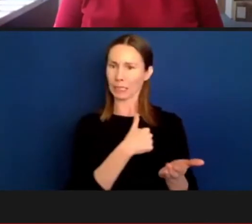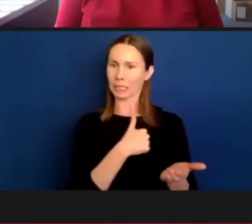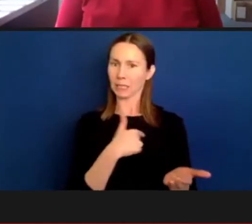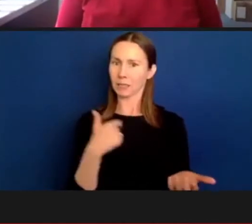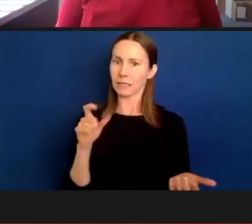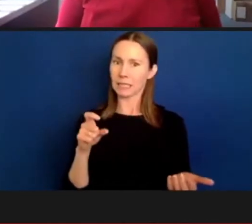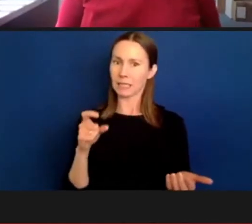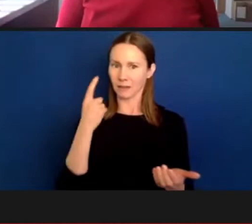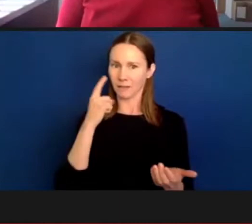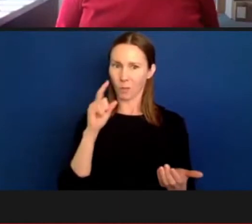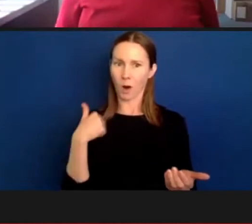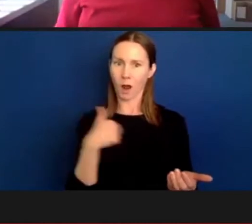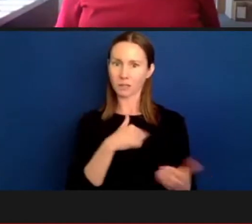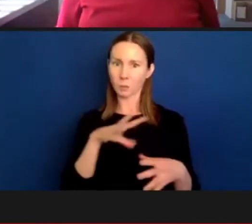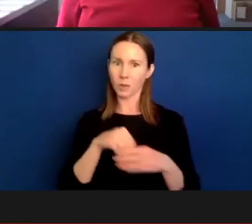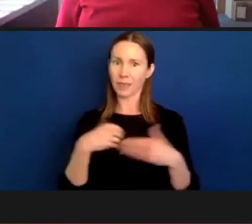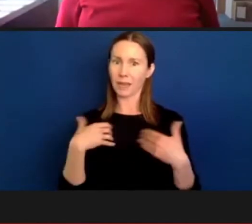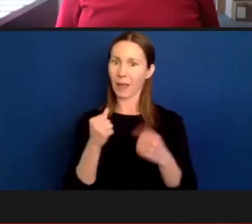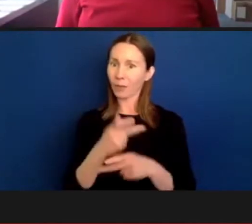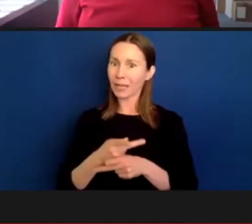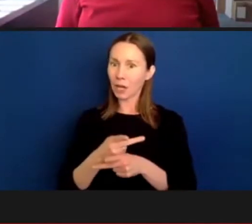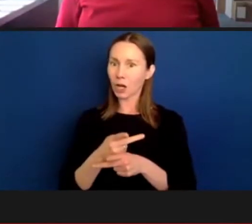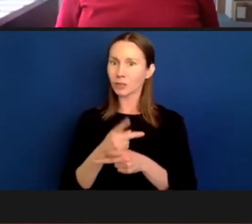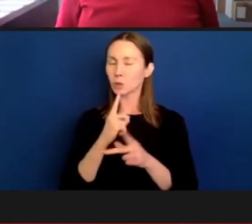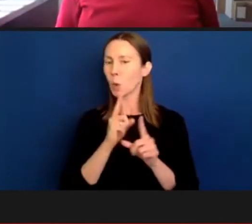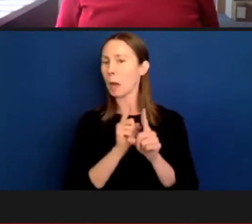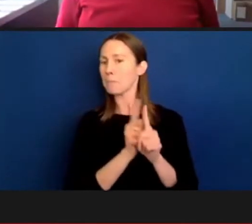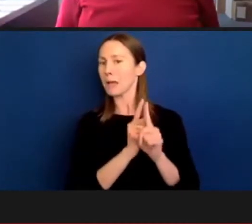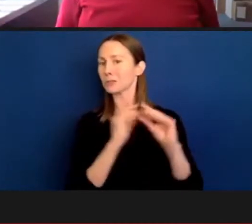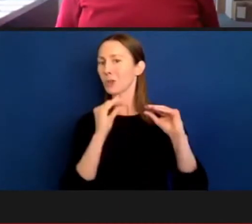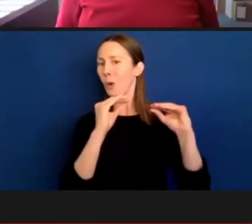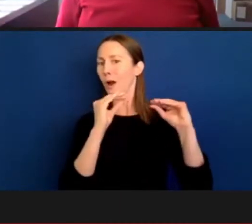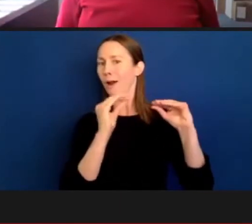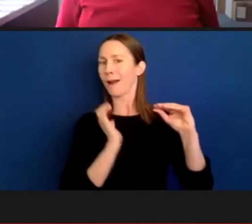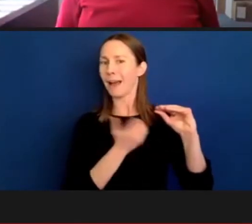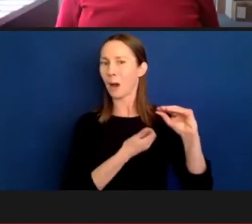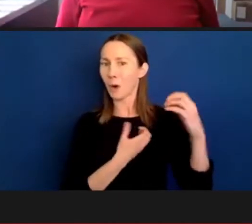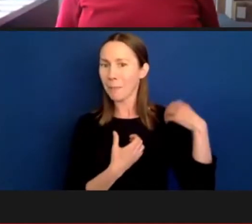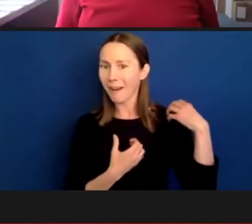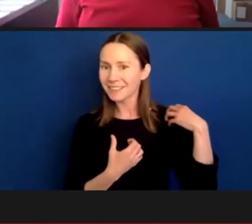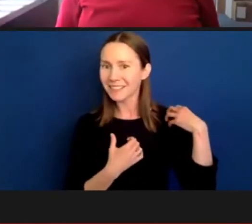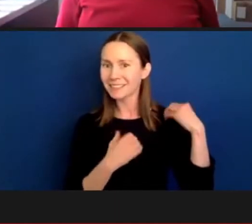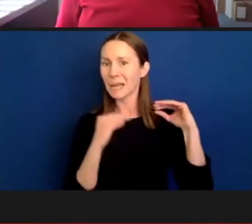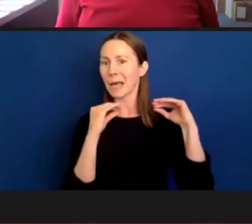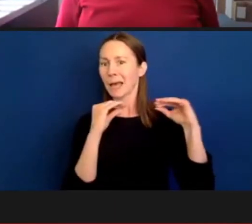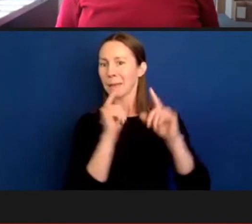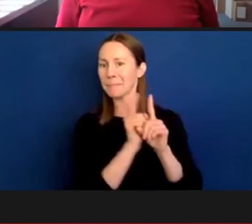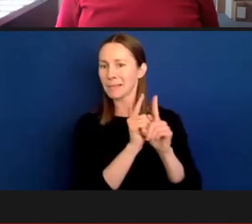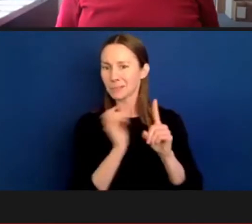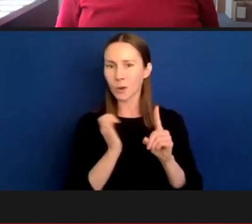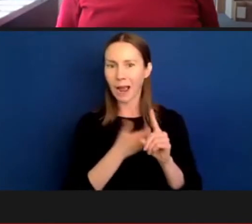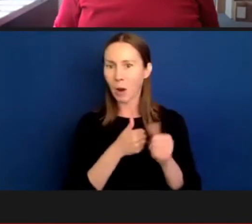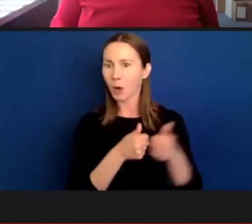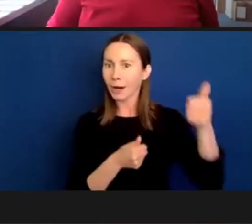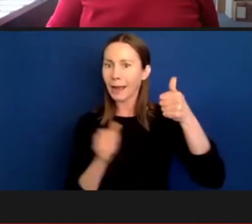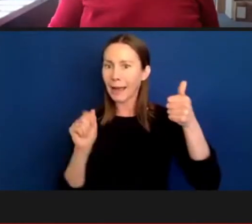space to mentor up to our bosses and administrators, for them to see how important it is.